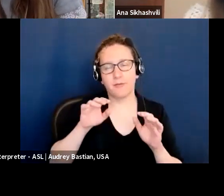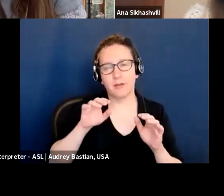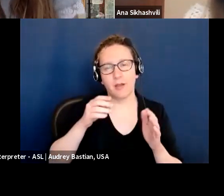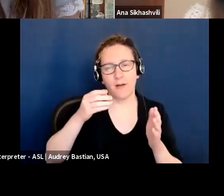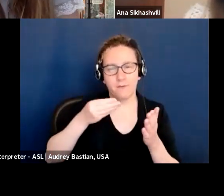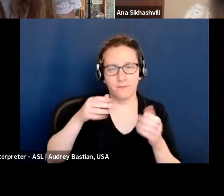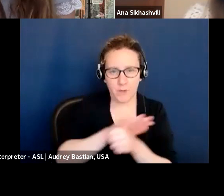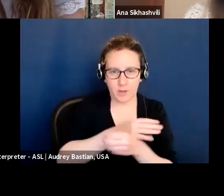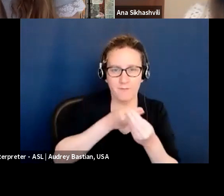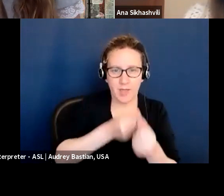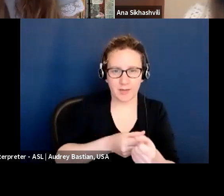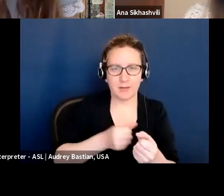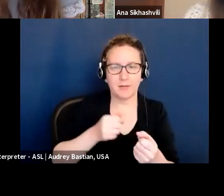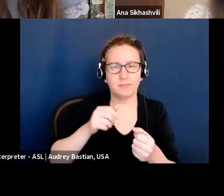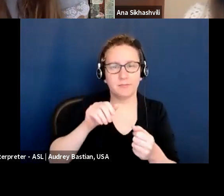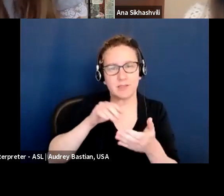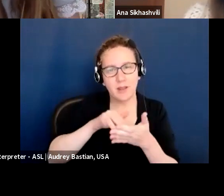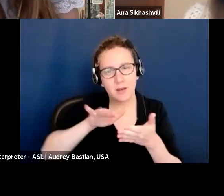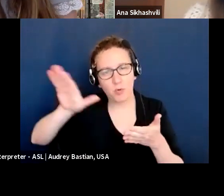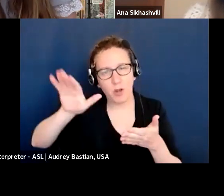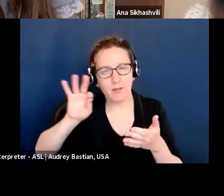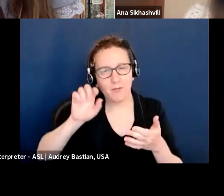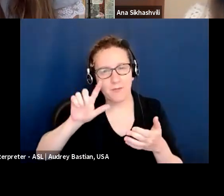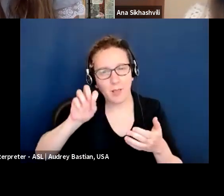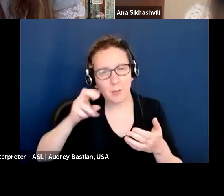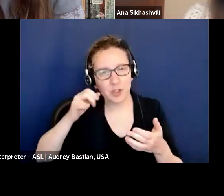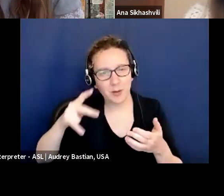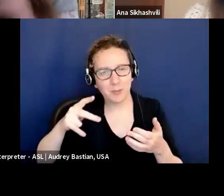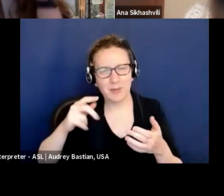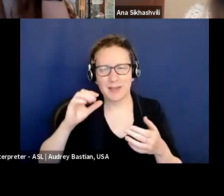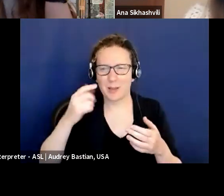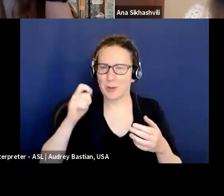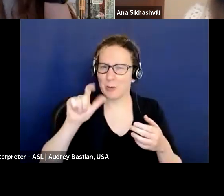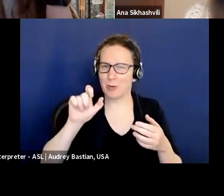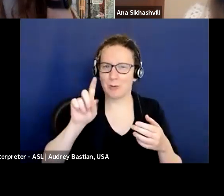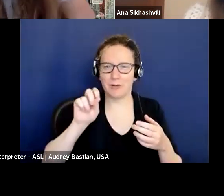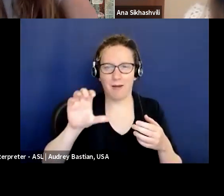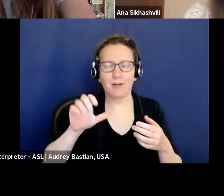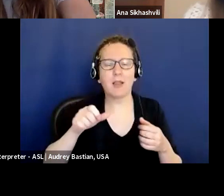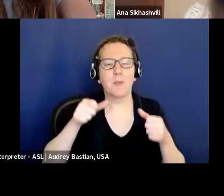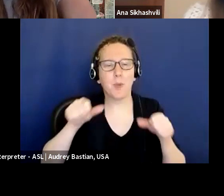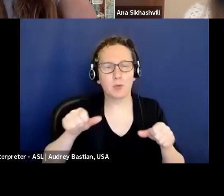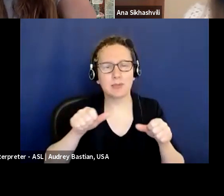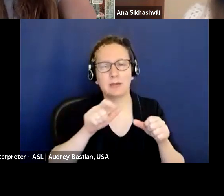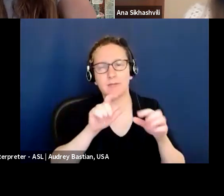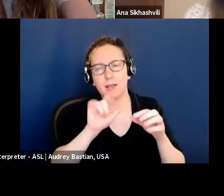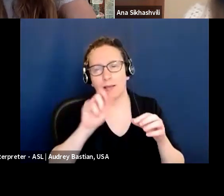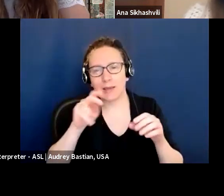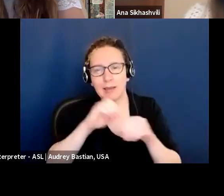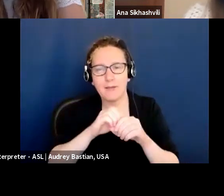anyone. It's literally just a Google doc and I can post the link in the chat, although I haven't I've